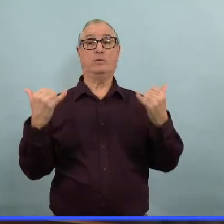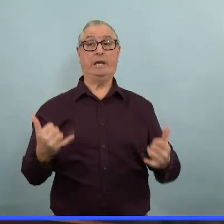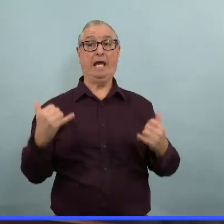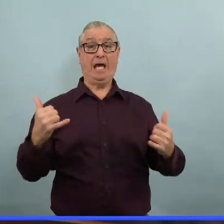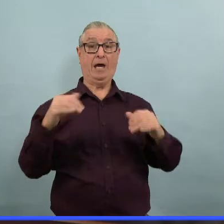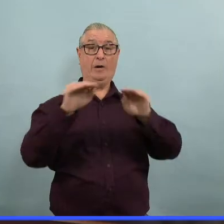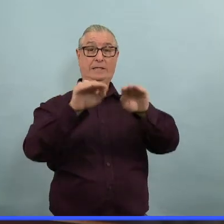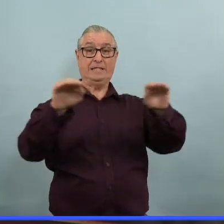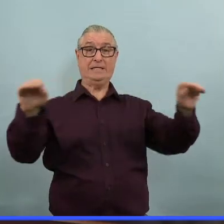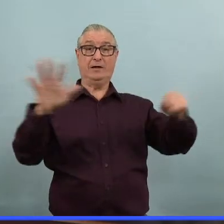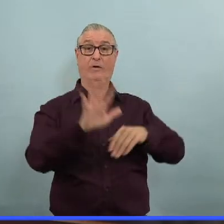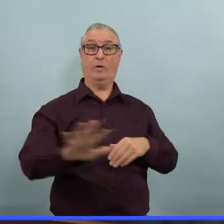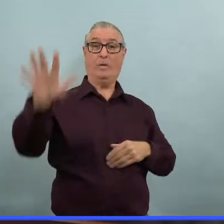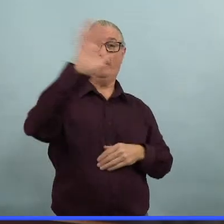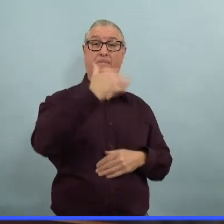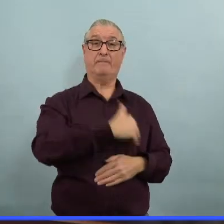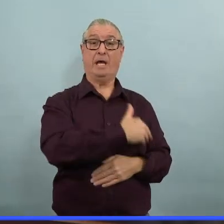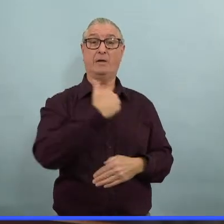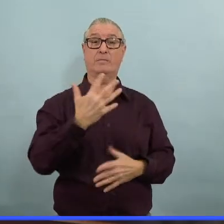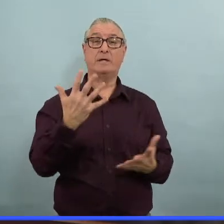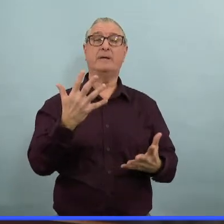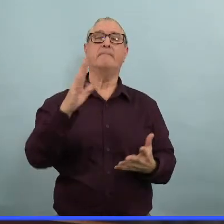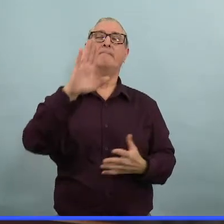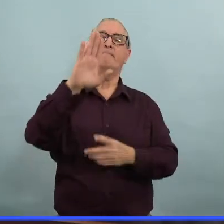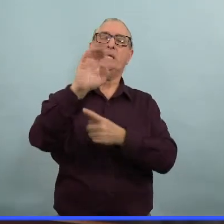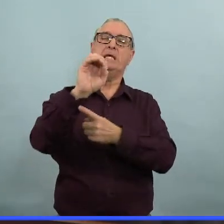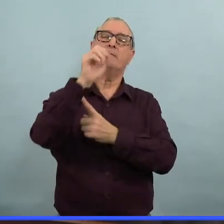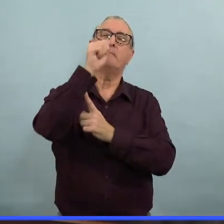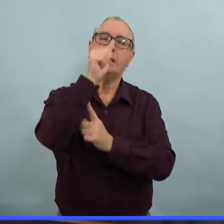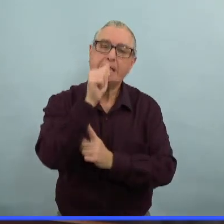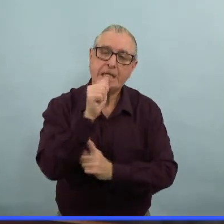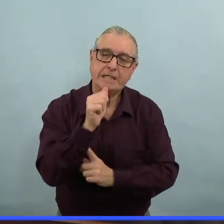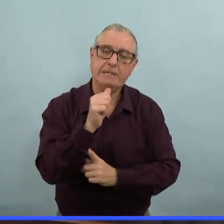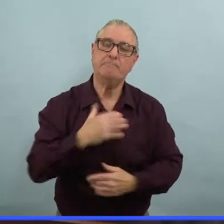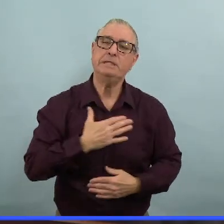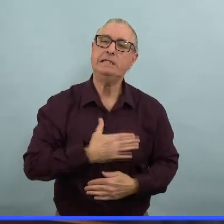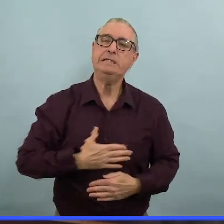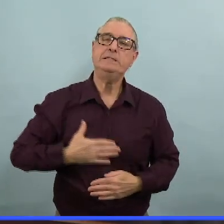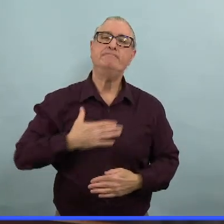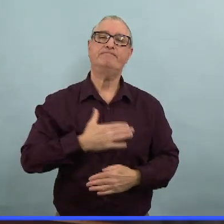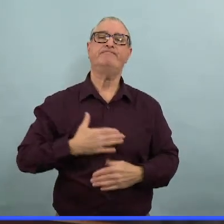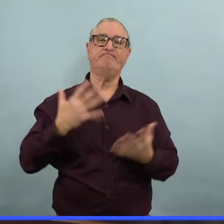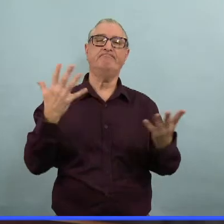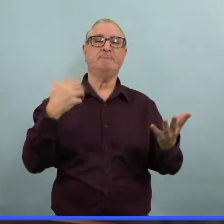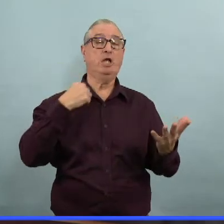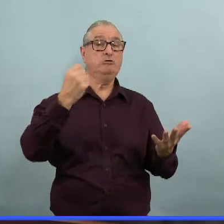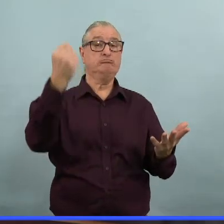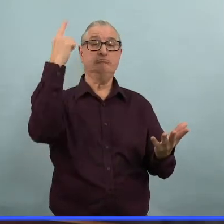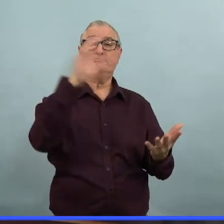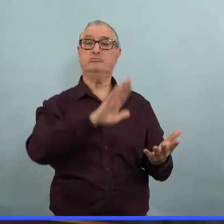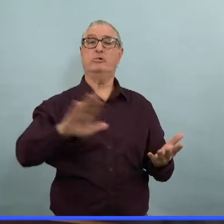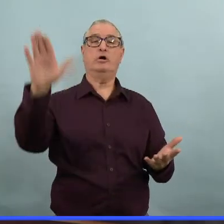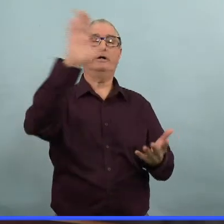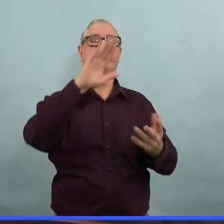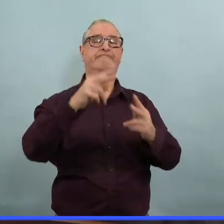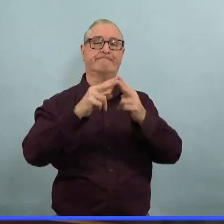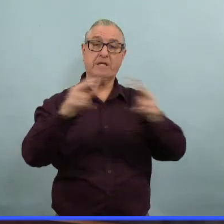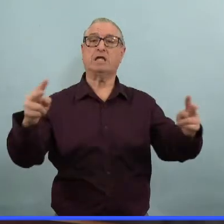patients through this um we're everyone's tired of of the restrictions everyone's tired of covid but